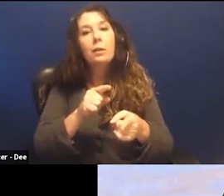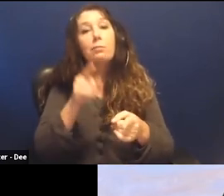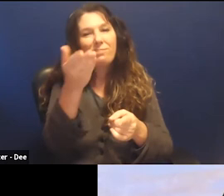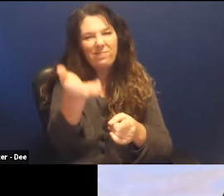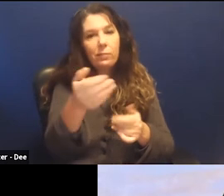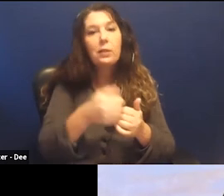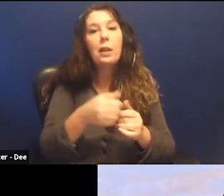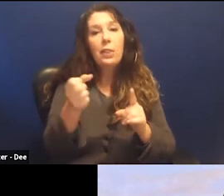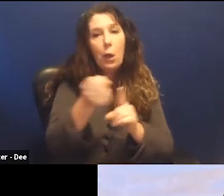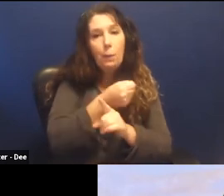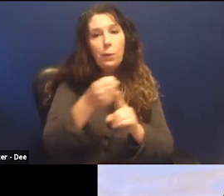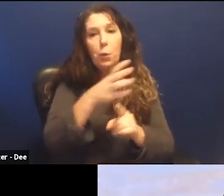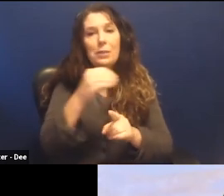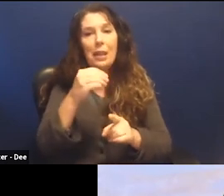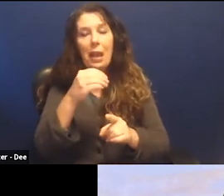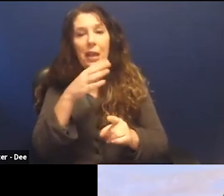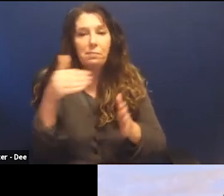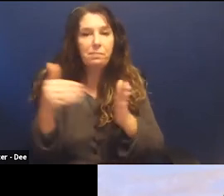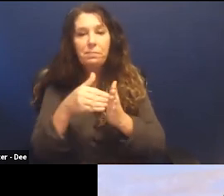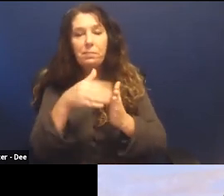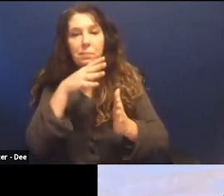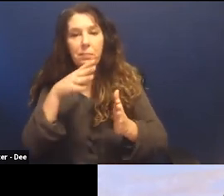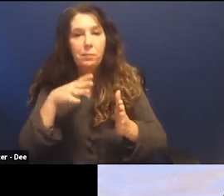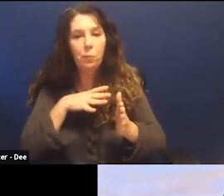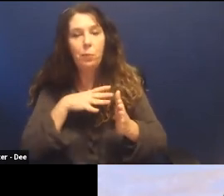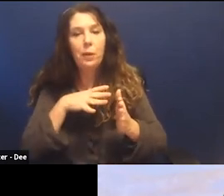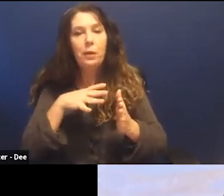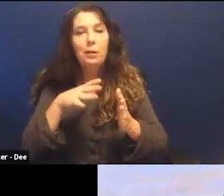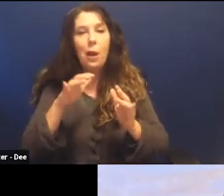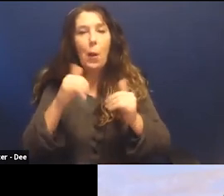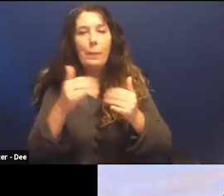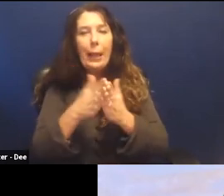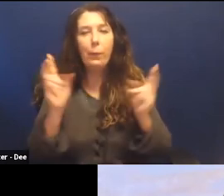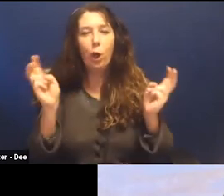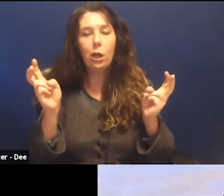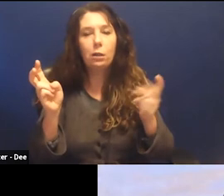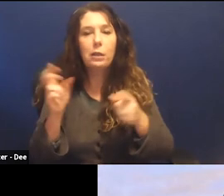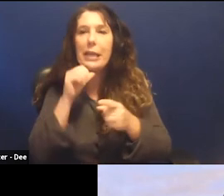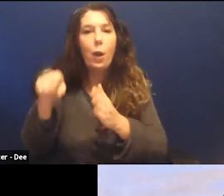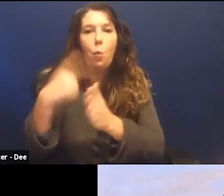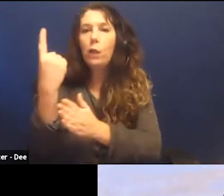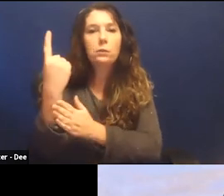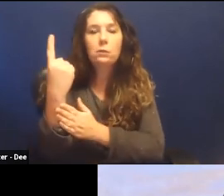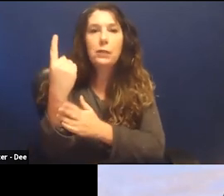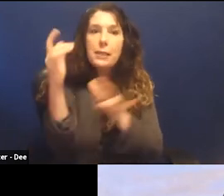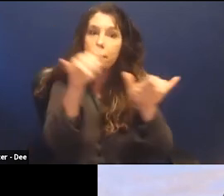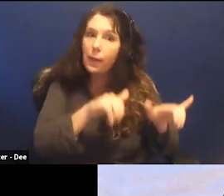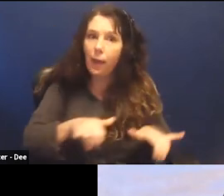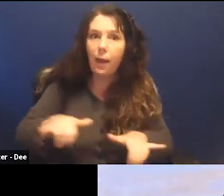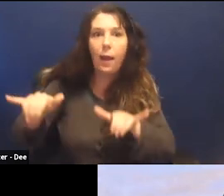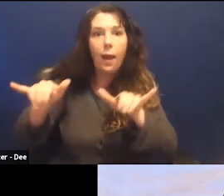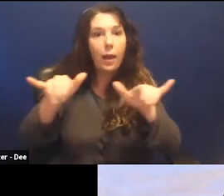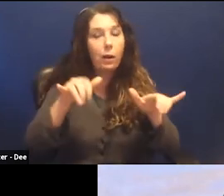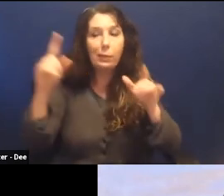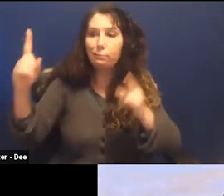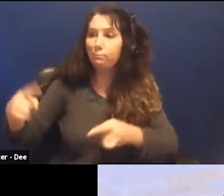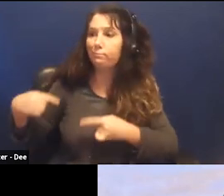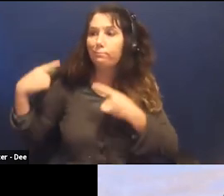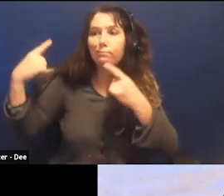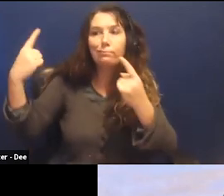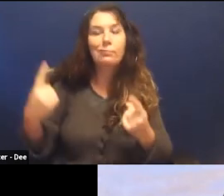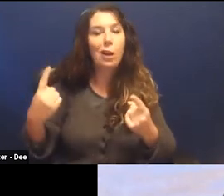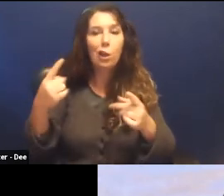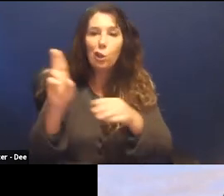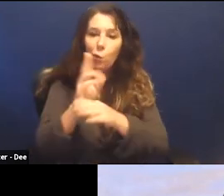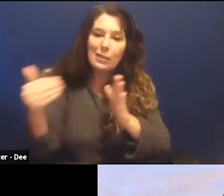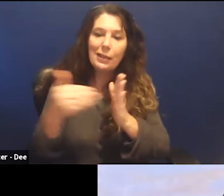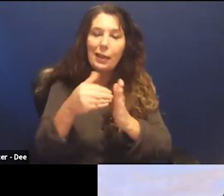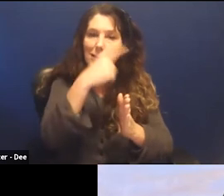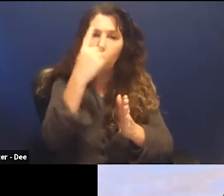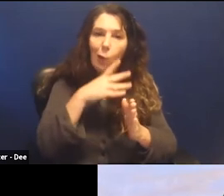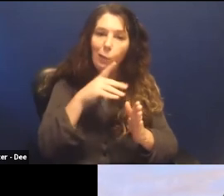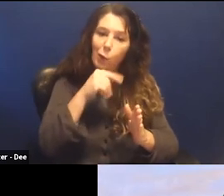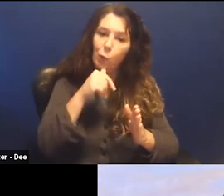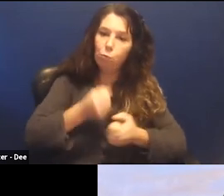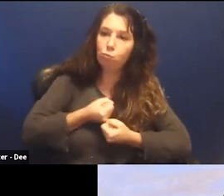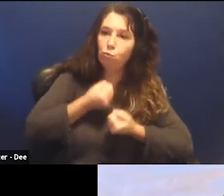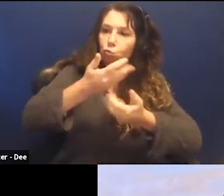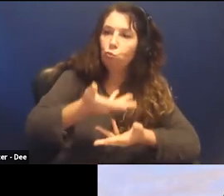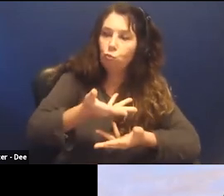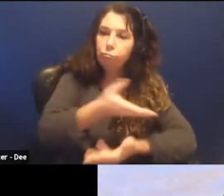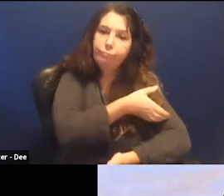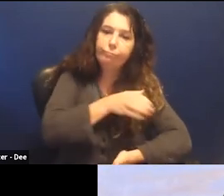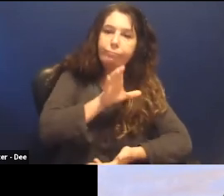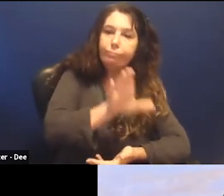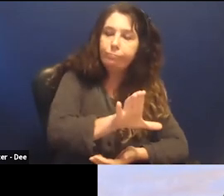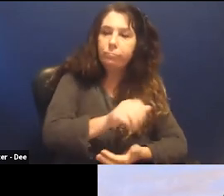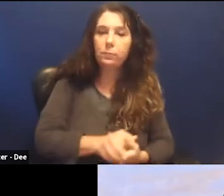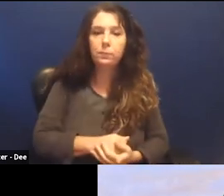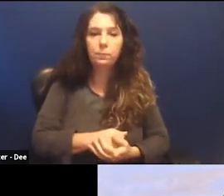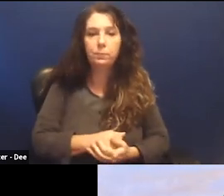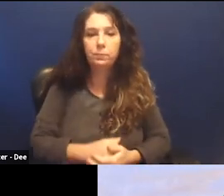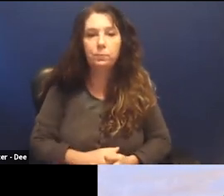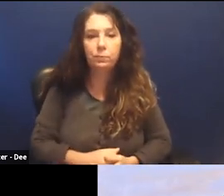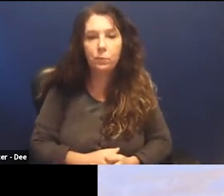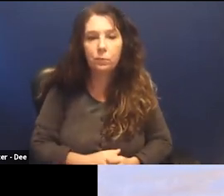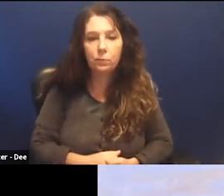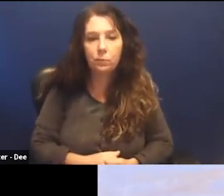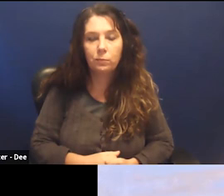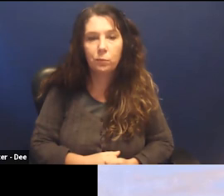fact what Google has done in this case is not this is not like one case, this is a pattern. And it's so common that it's a centuries old playbook used against black women who speak truth to power.